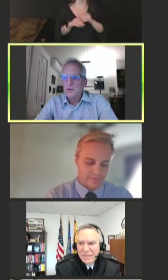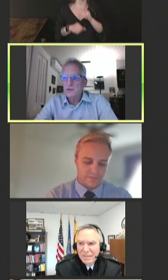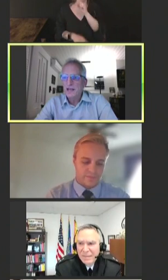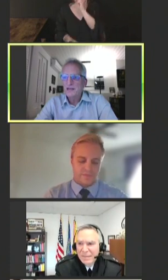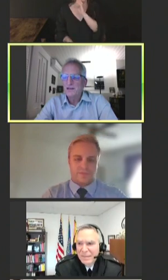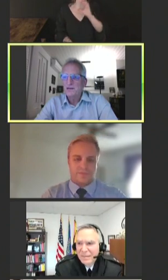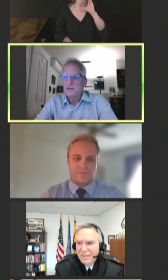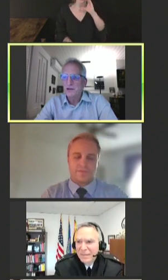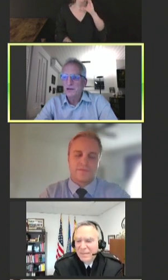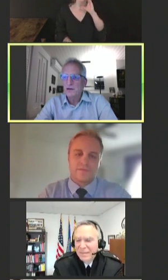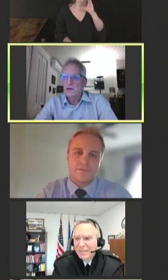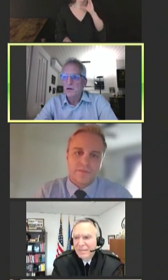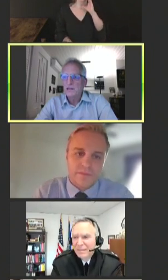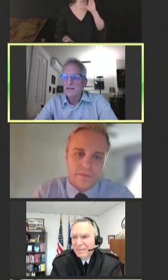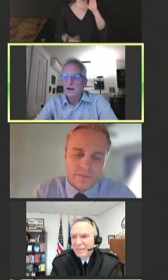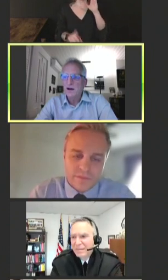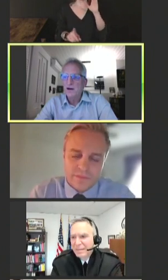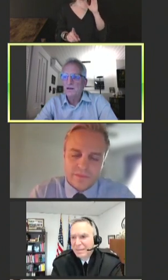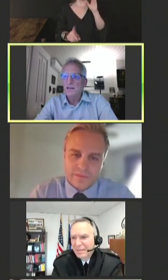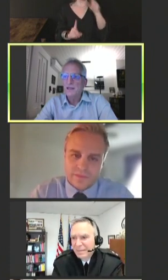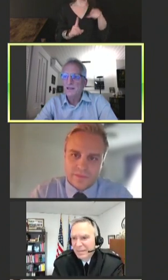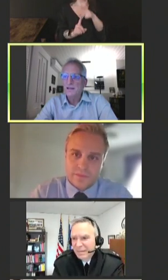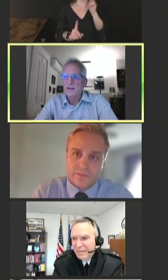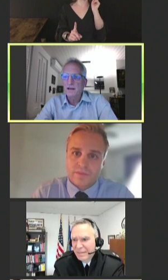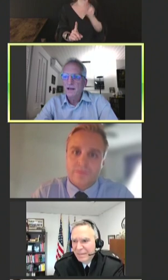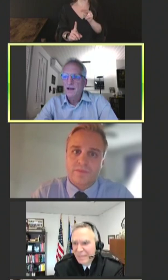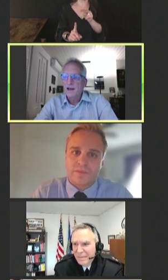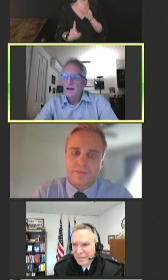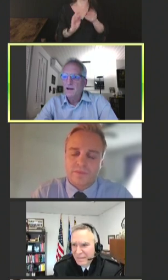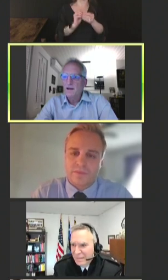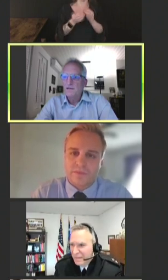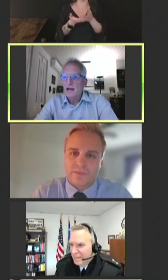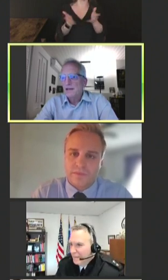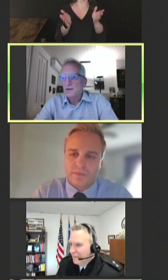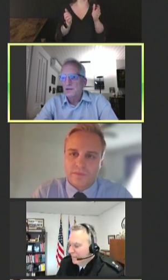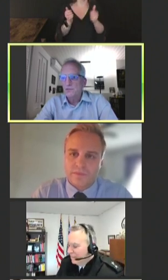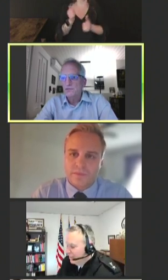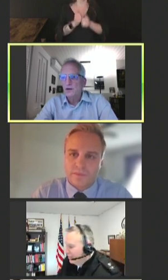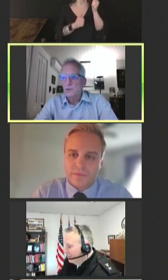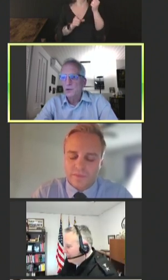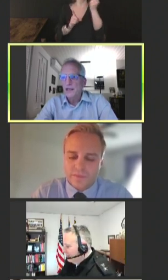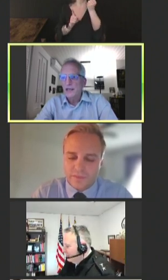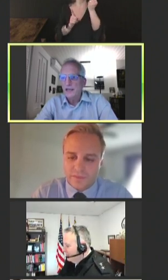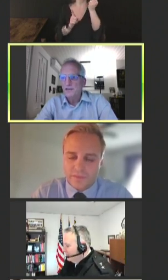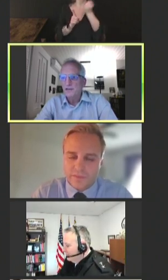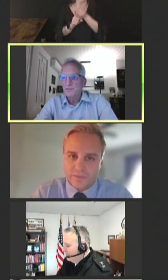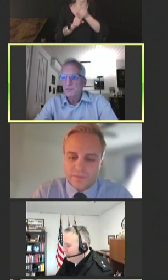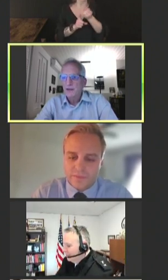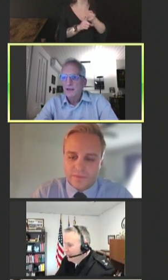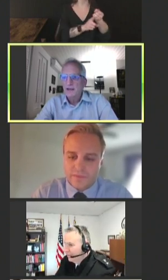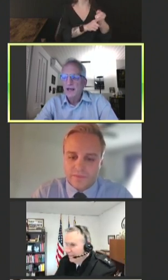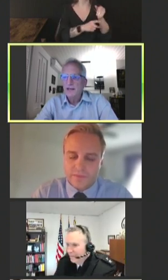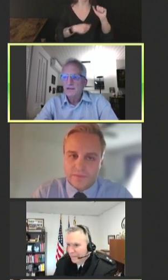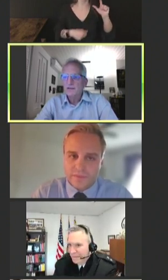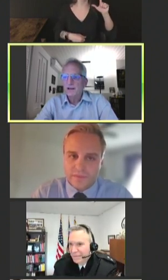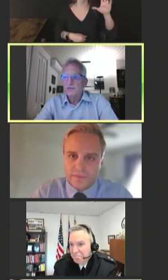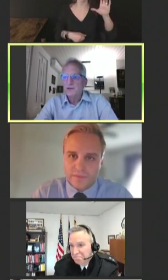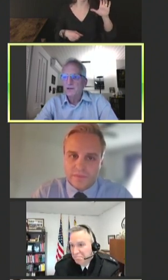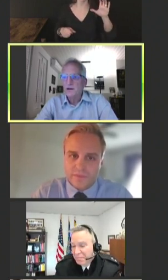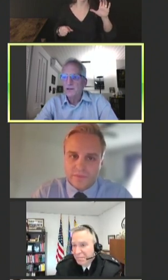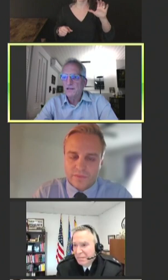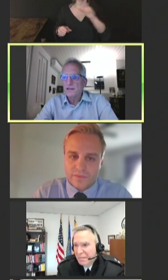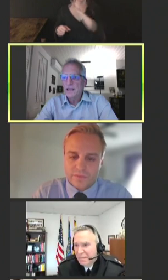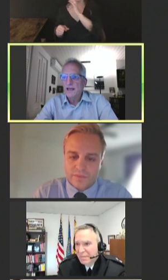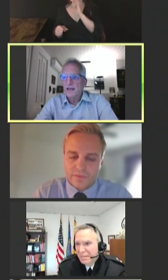most cases of Long-COVID are in [unintelligible] working age. And hence, if you start thinking